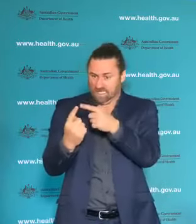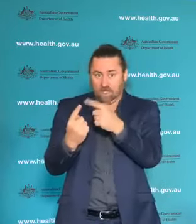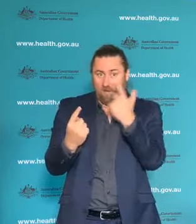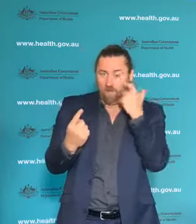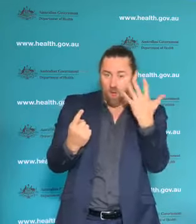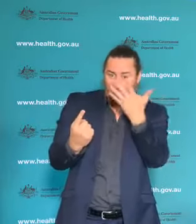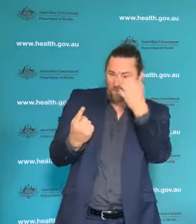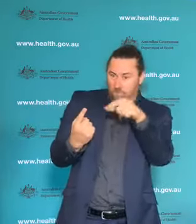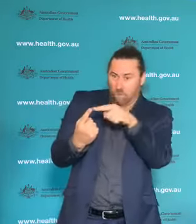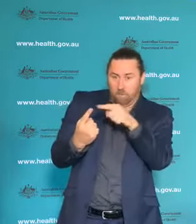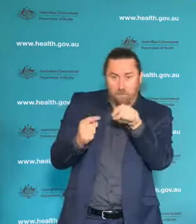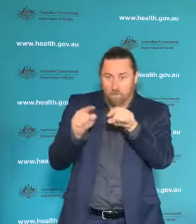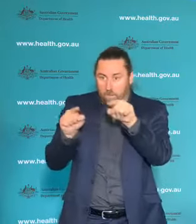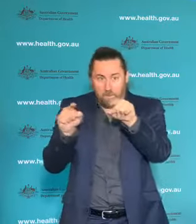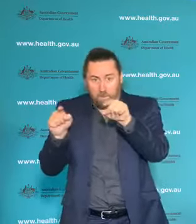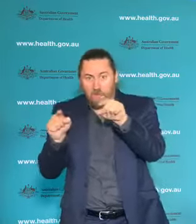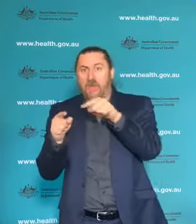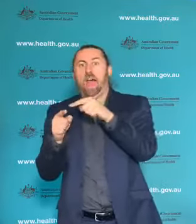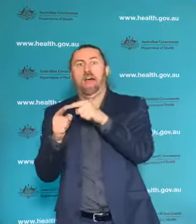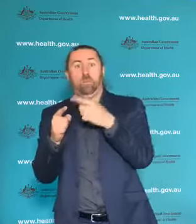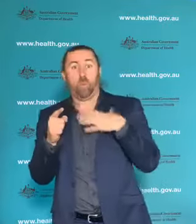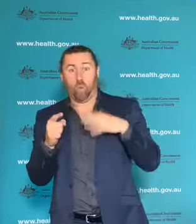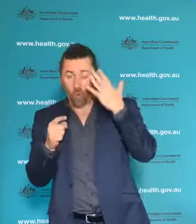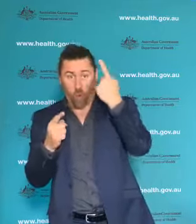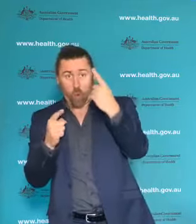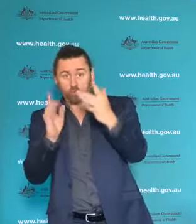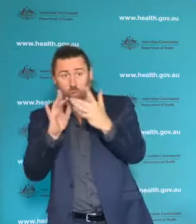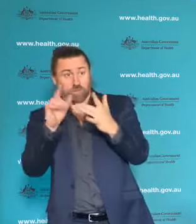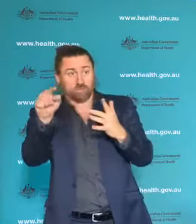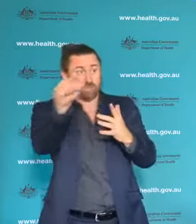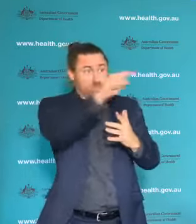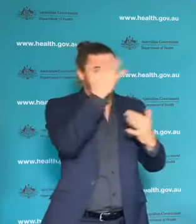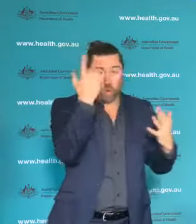back and work out who needs to be contacted, who needs to be isolated, who